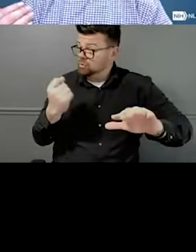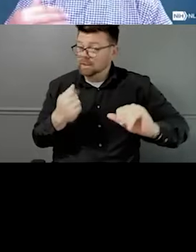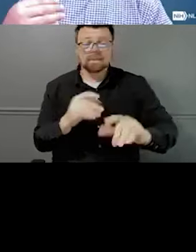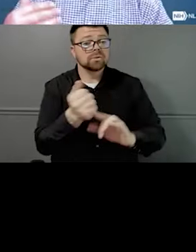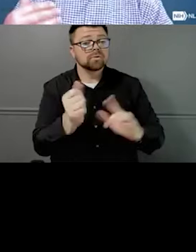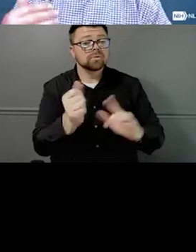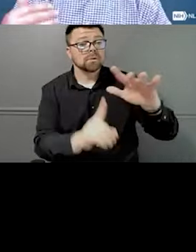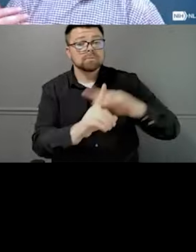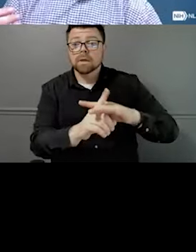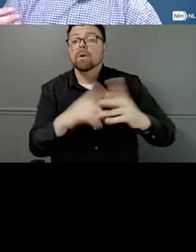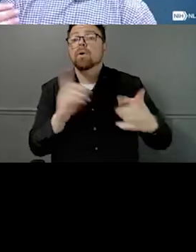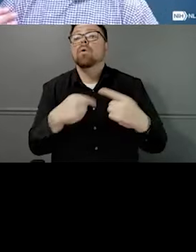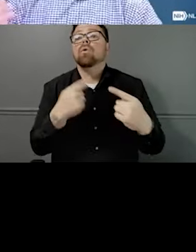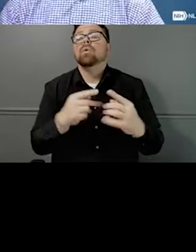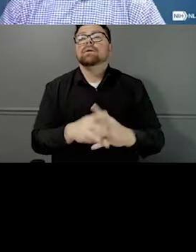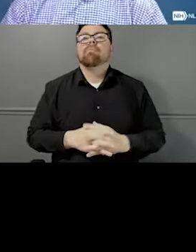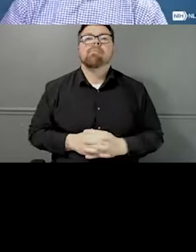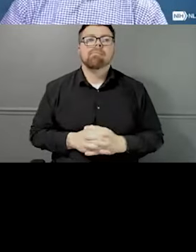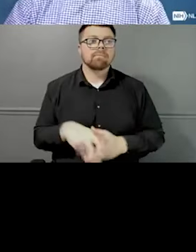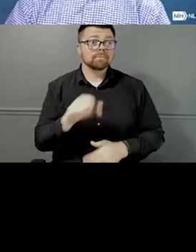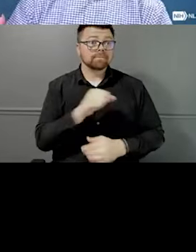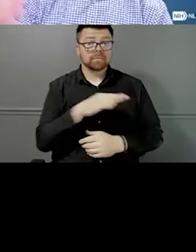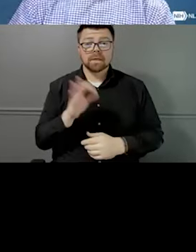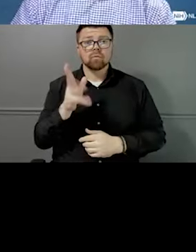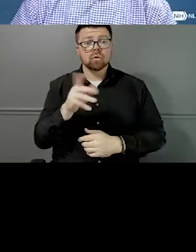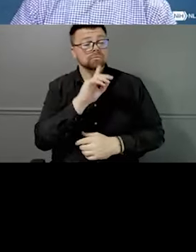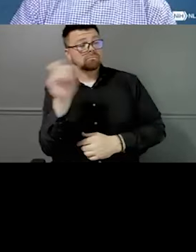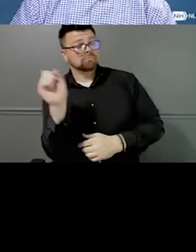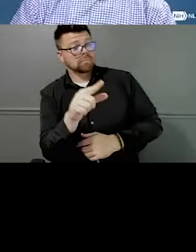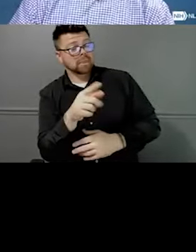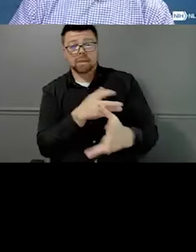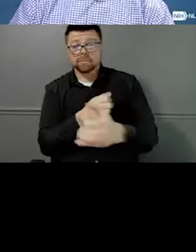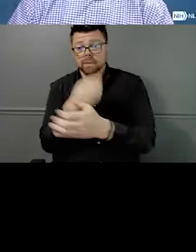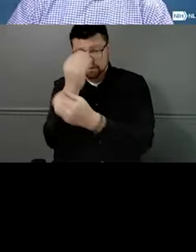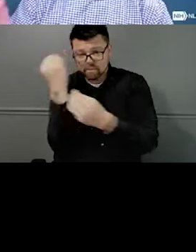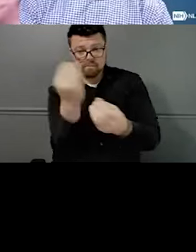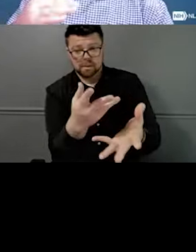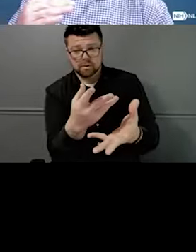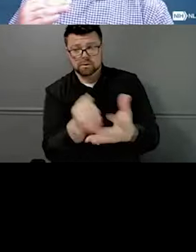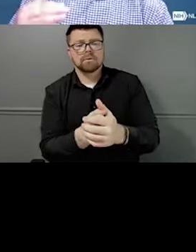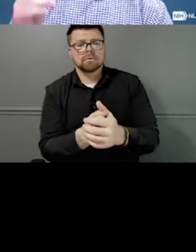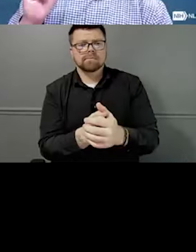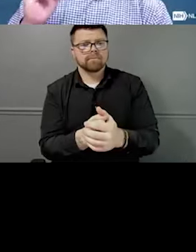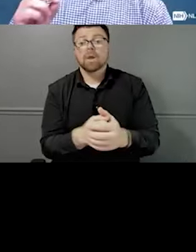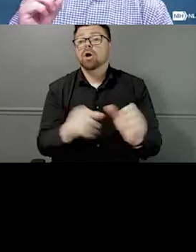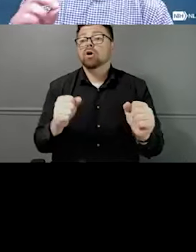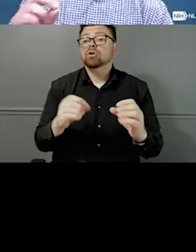the staff will ask for updated information, and so this is a way to ensure